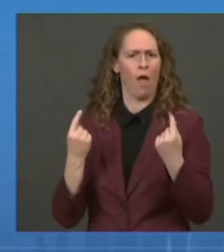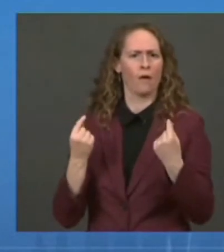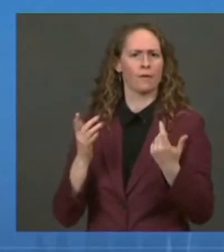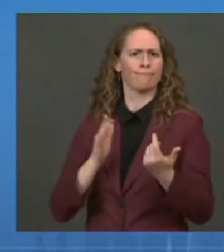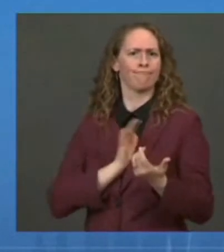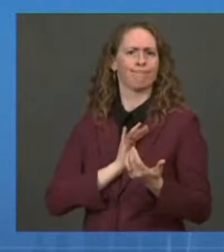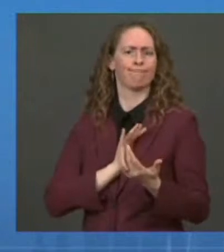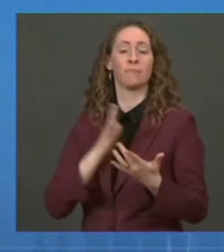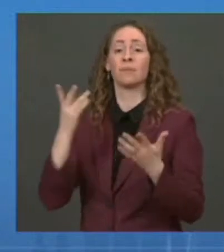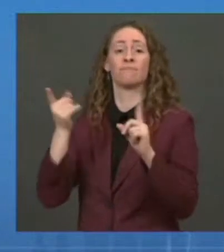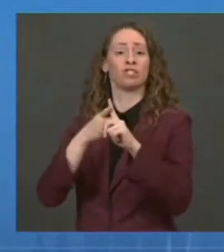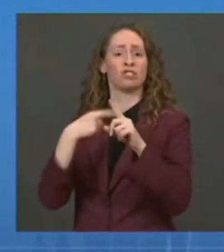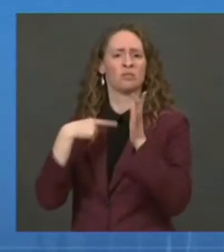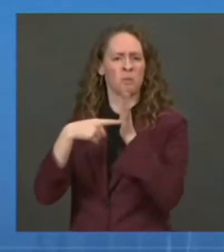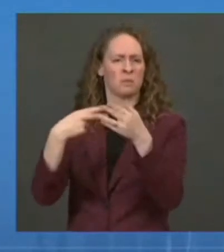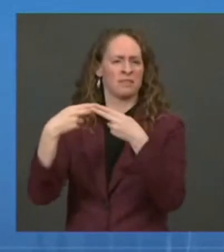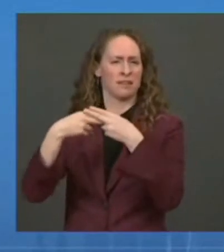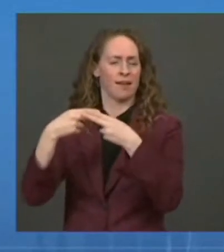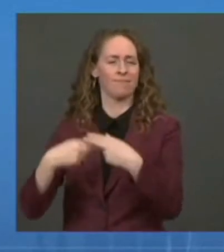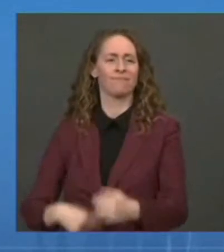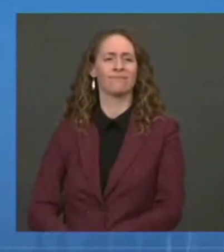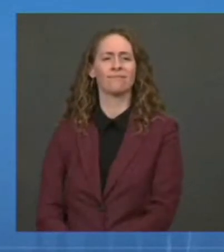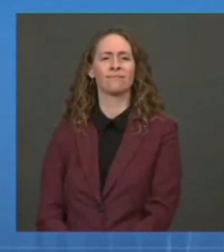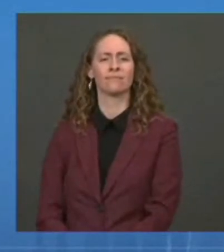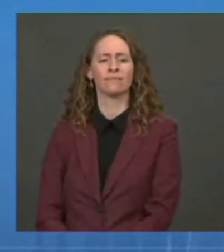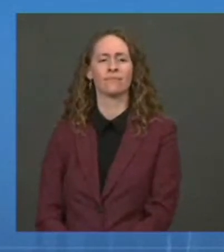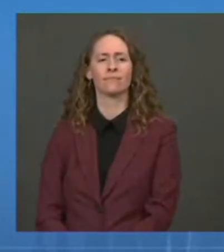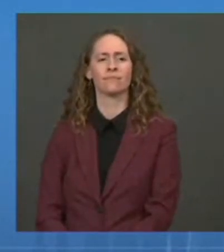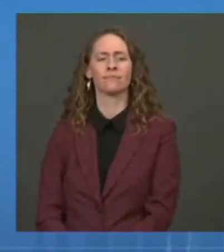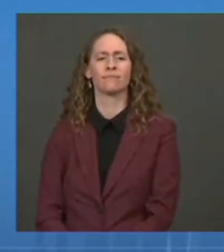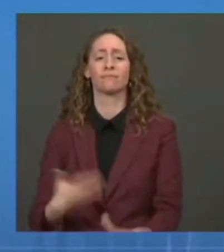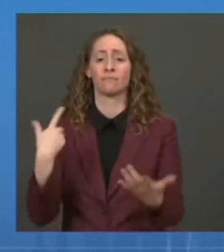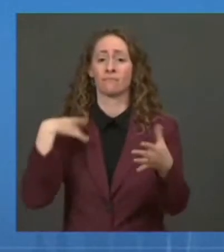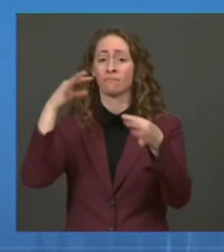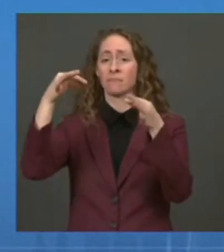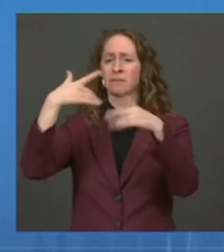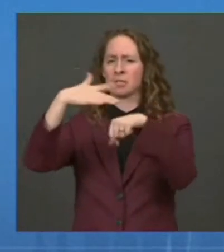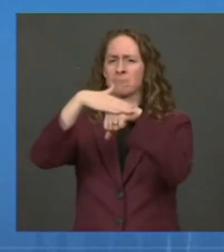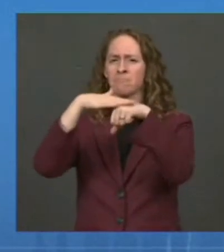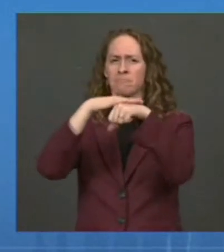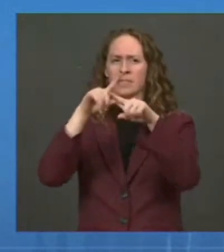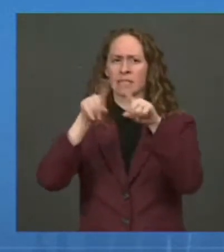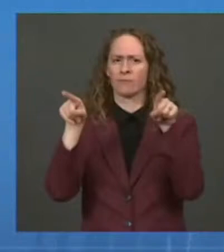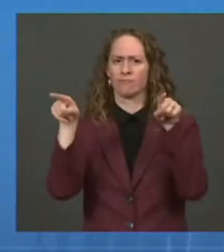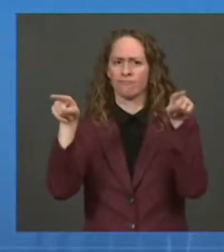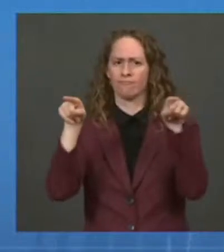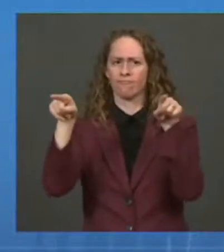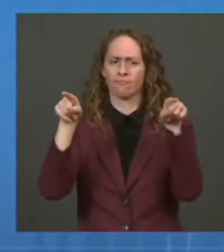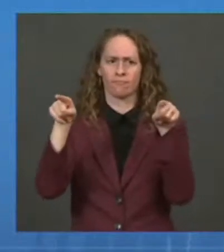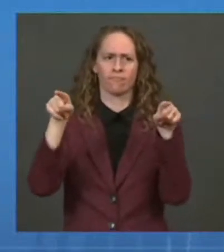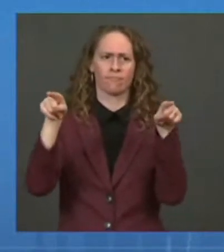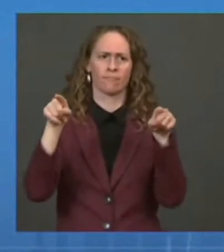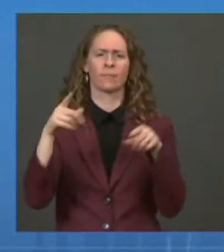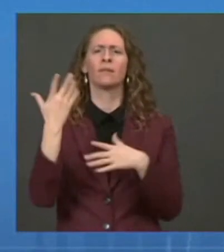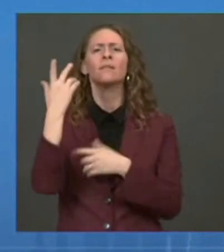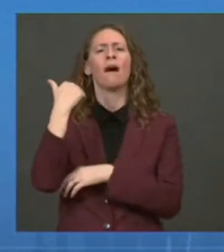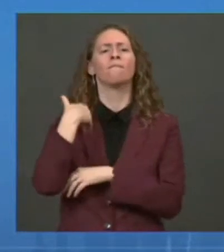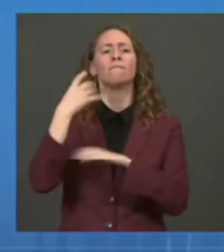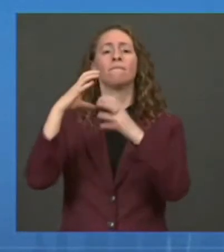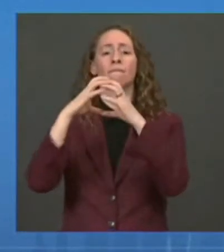ADDRESSING THE OMICRON VARIANT. OKAY THE FIRST SLIDE PLEASE. JUST TO ORIENT PEOPLE WHO WE ALWAYS TALK ABOUT SPIKE